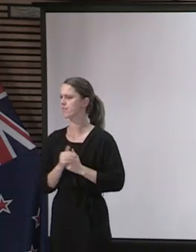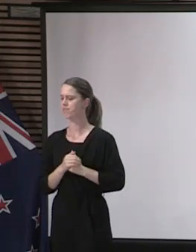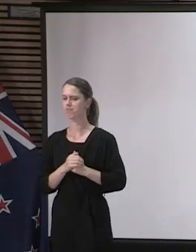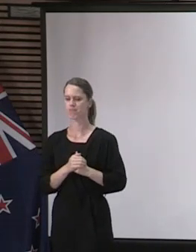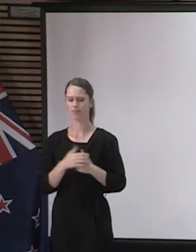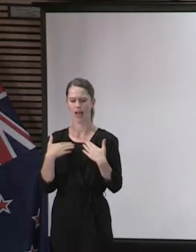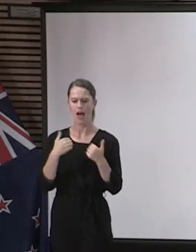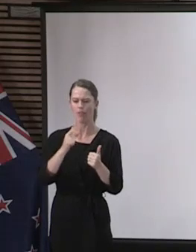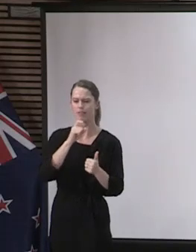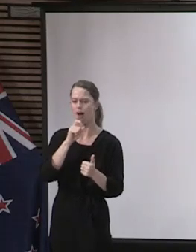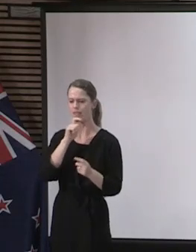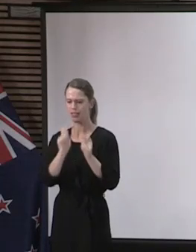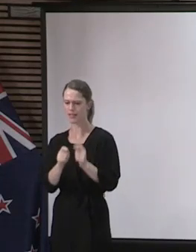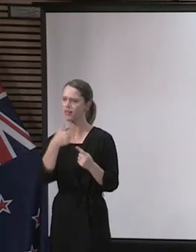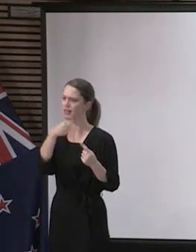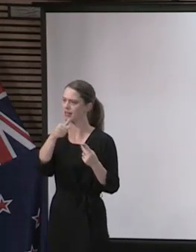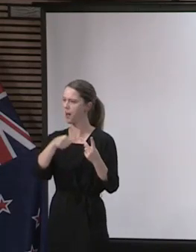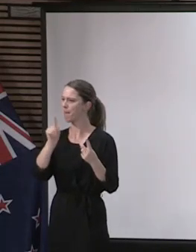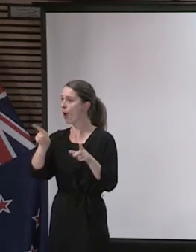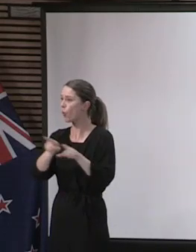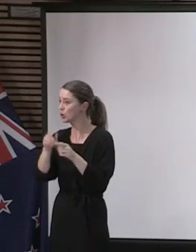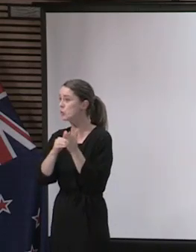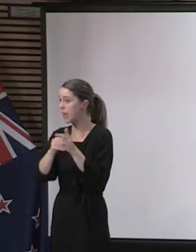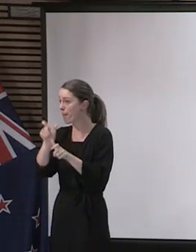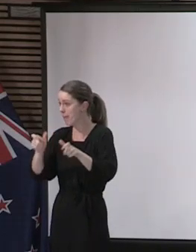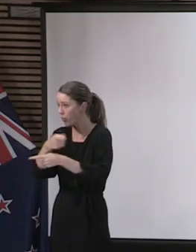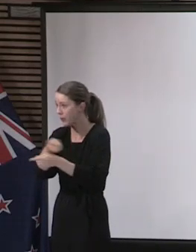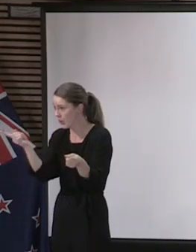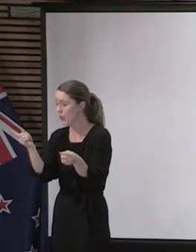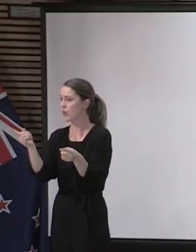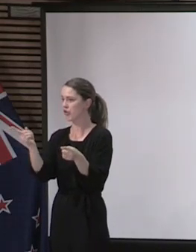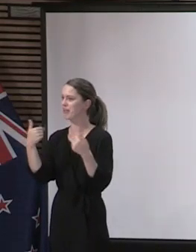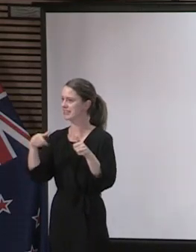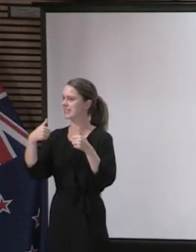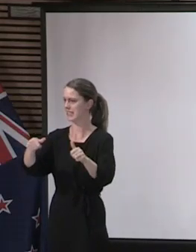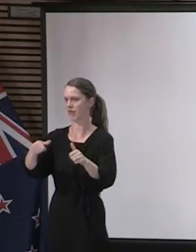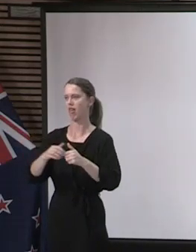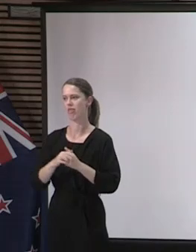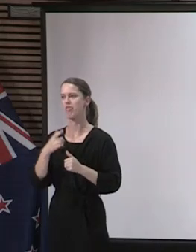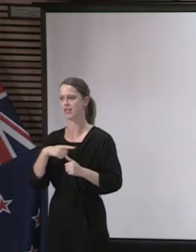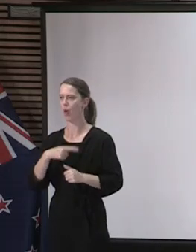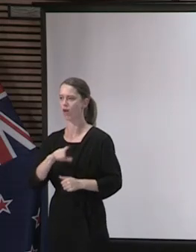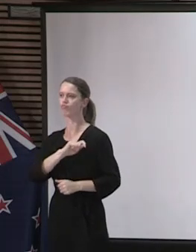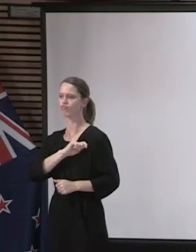those results, yes, our front-line health workers, our public health workers, our